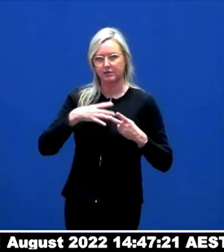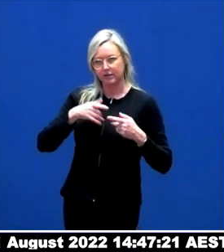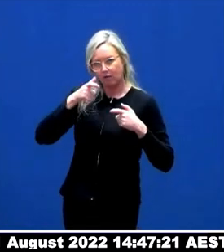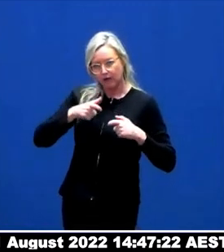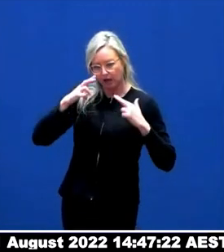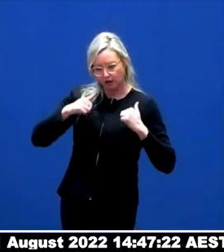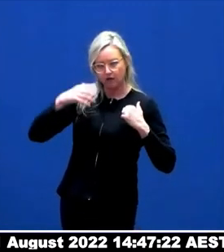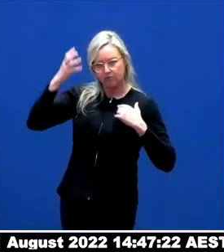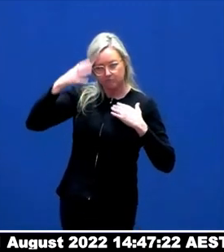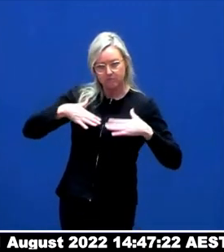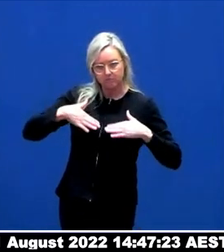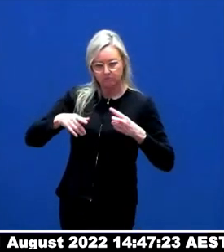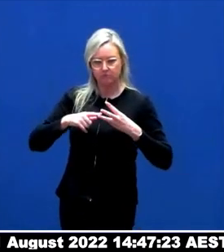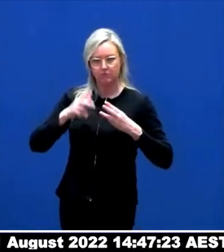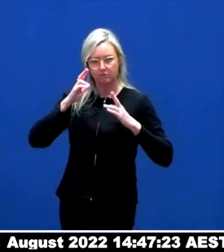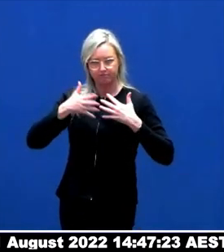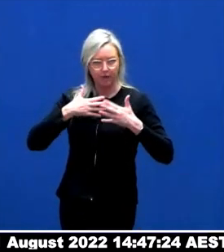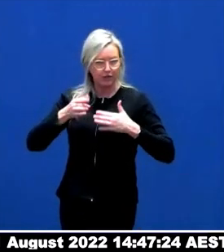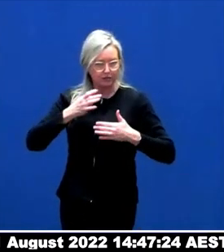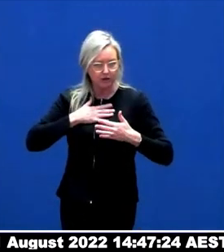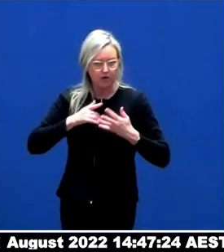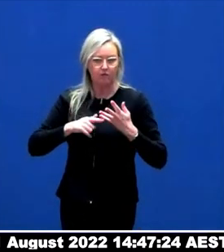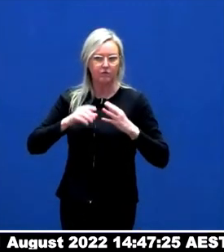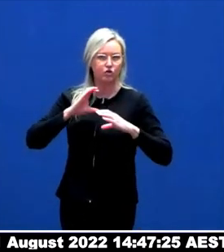with self-management, with communication or with learning.